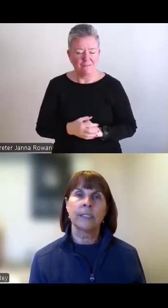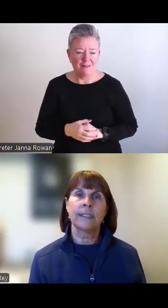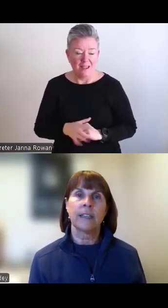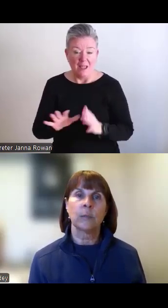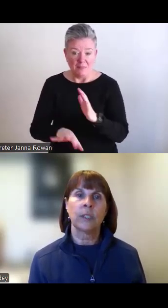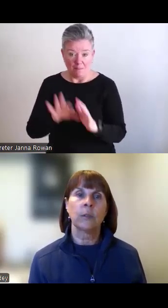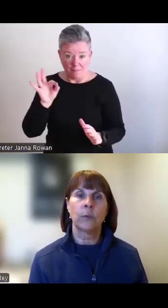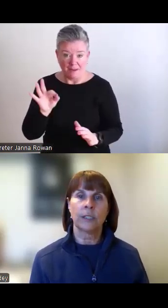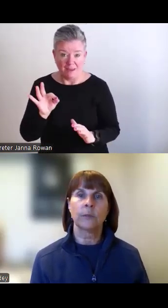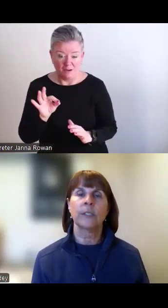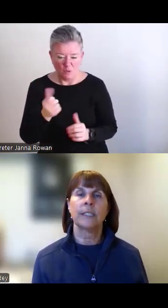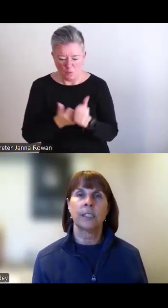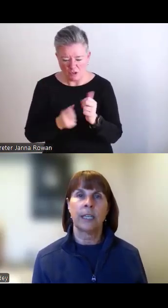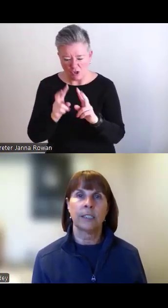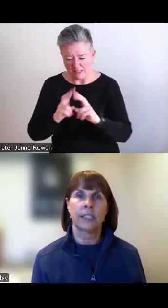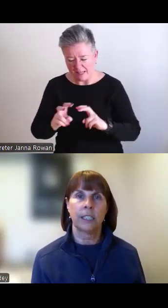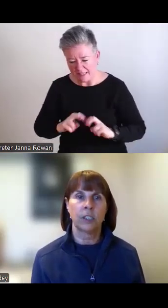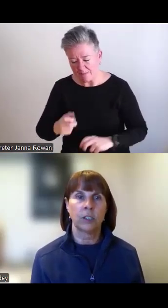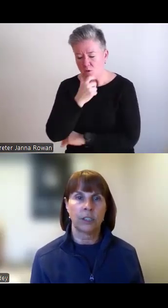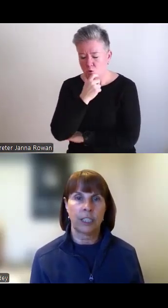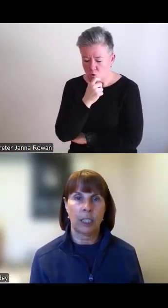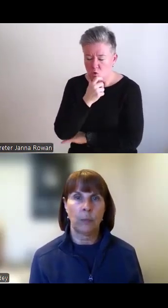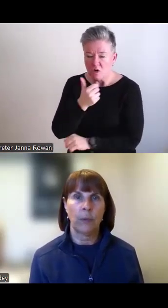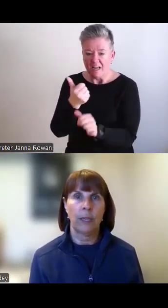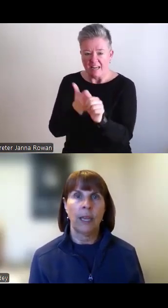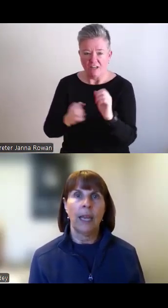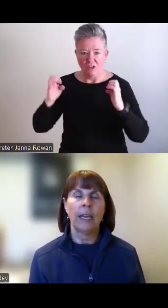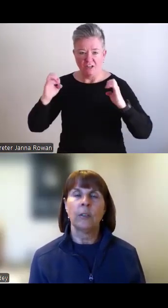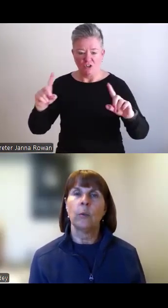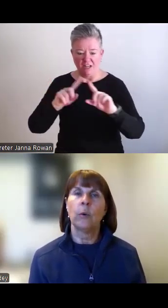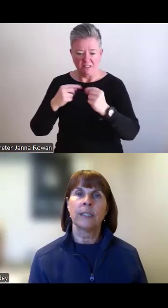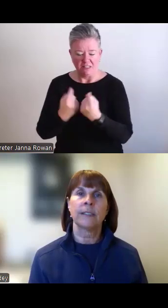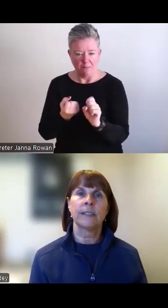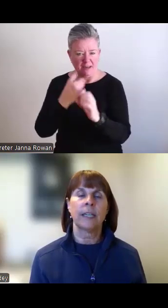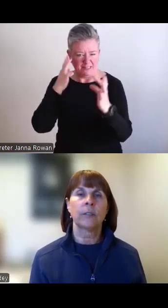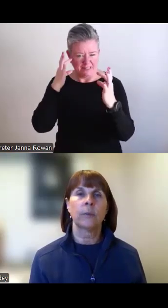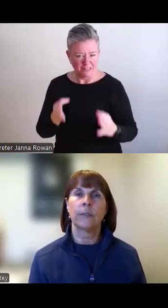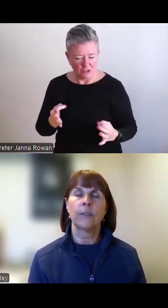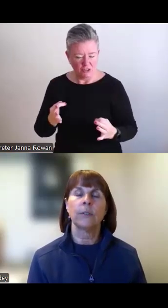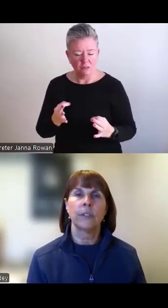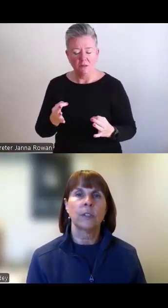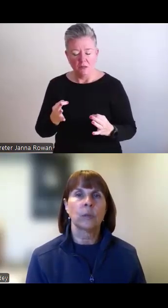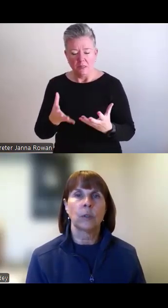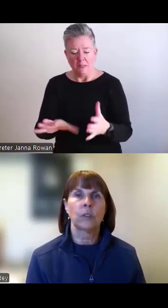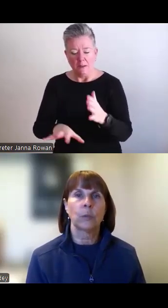language assessment rests with each educational team and you want to select whatever you feel is